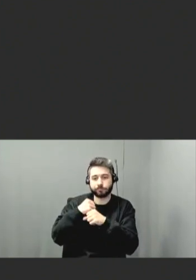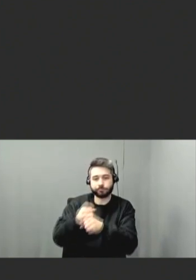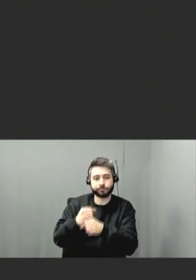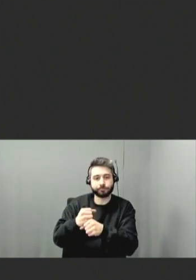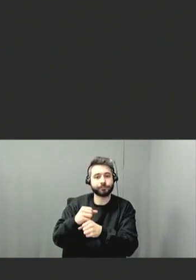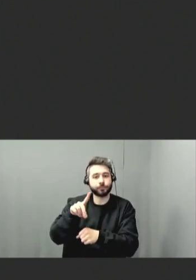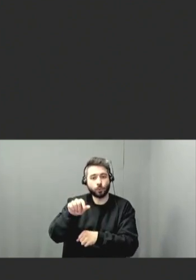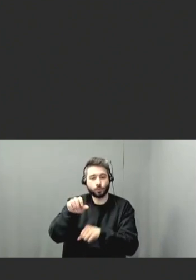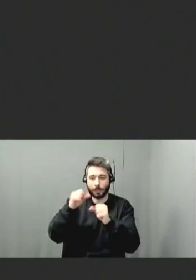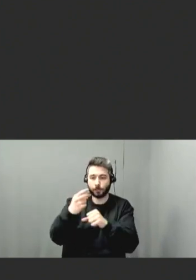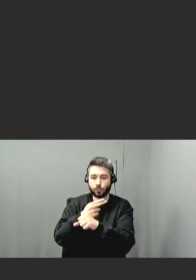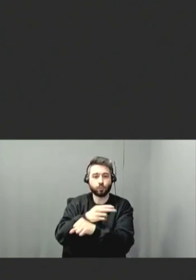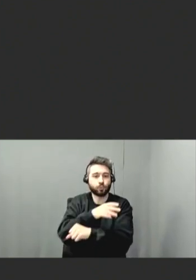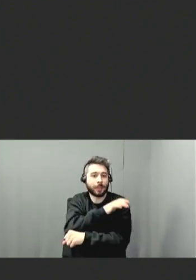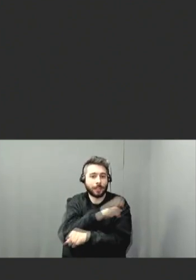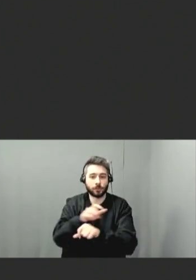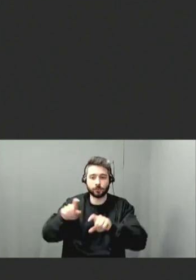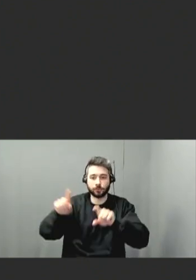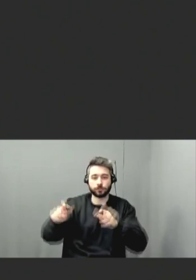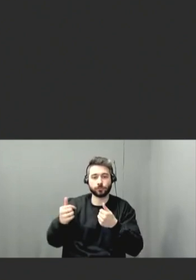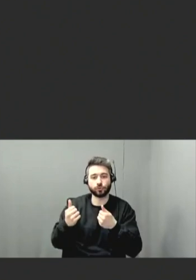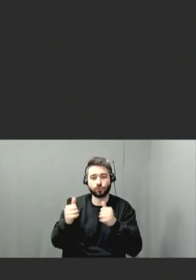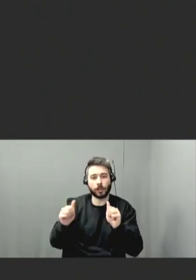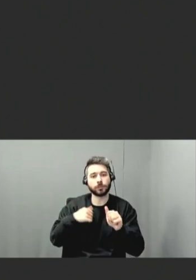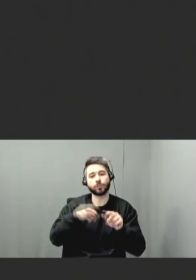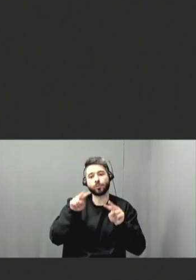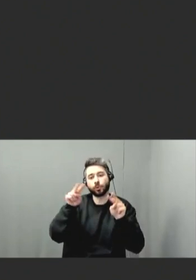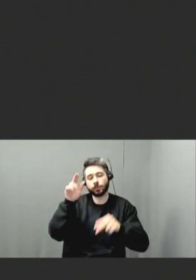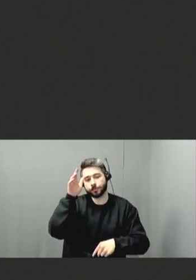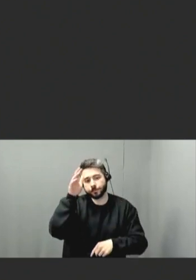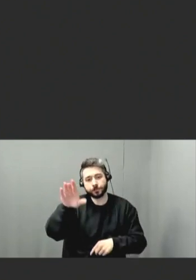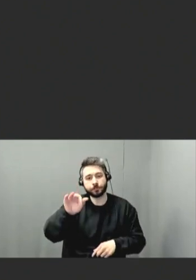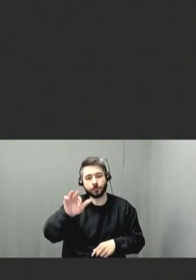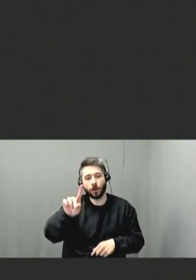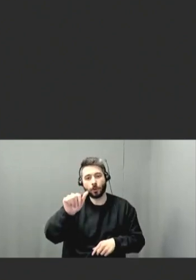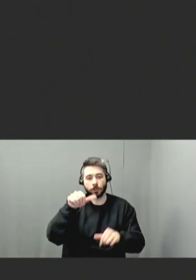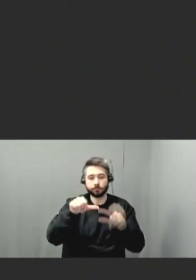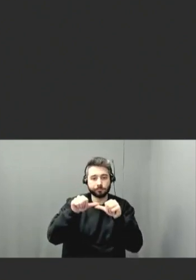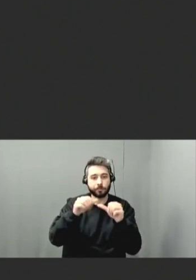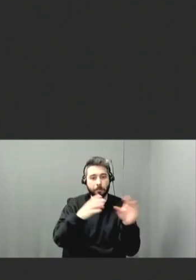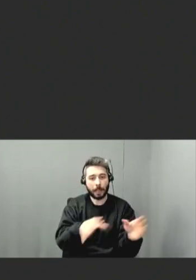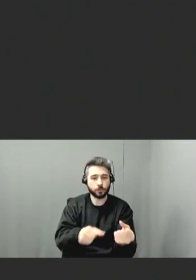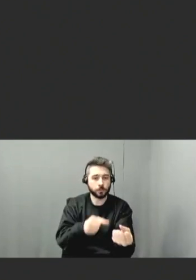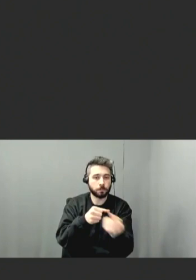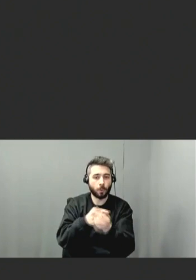be used in clinical trials. As we look to the future, BARDA will continue its plan to support manufacturing efforts,